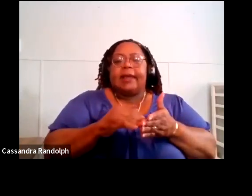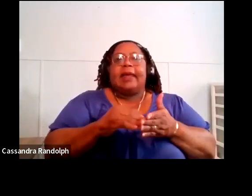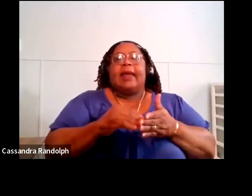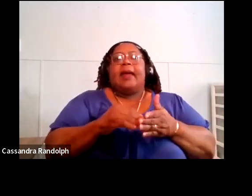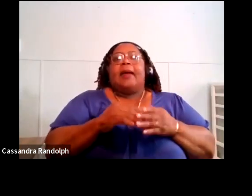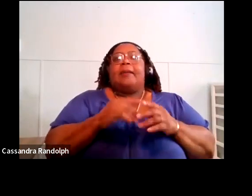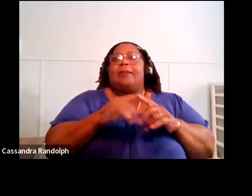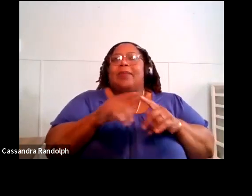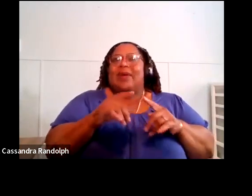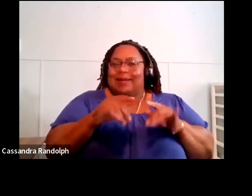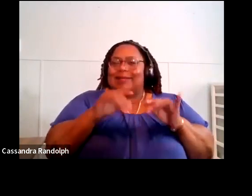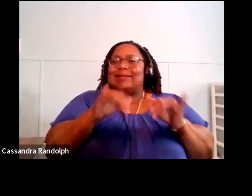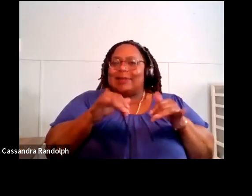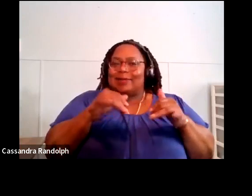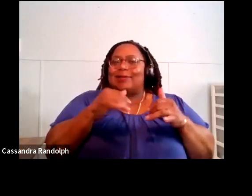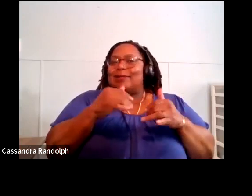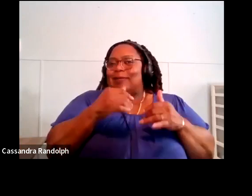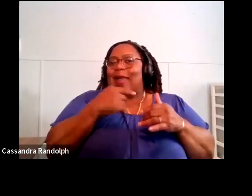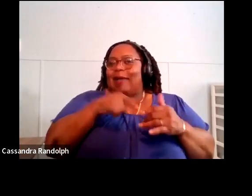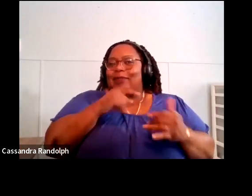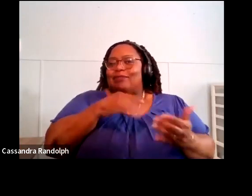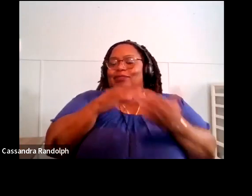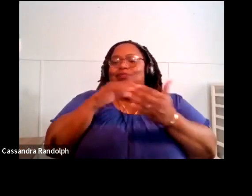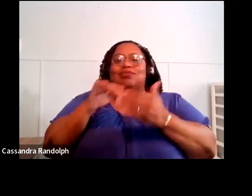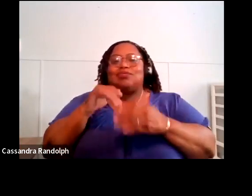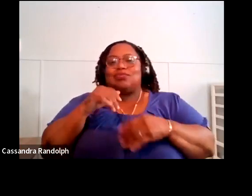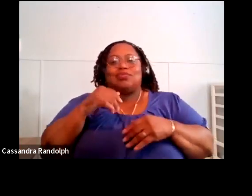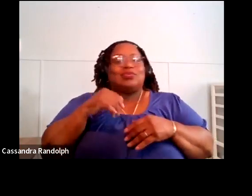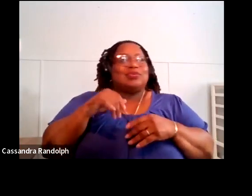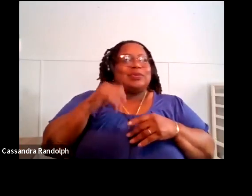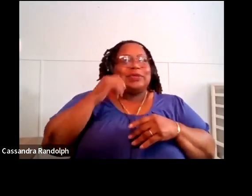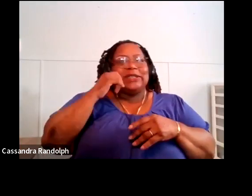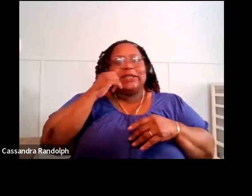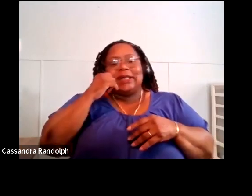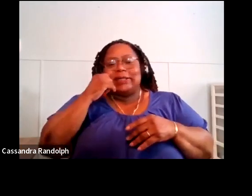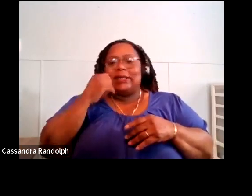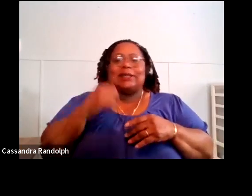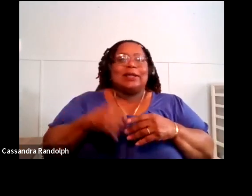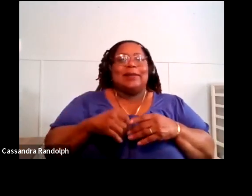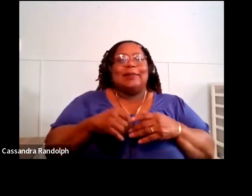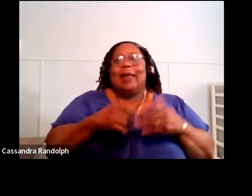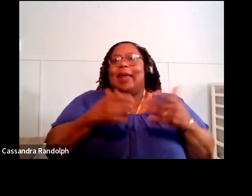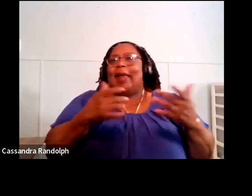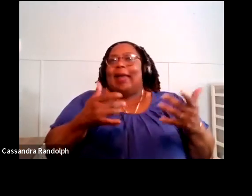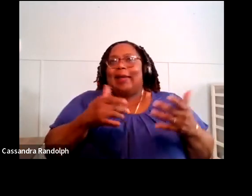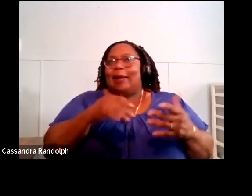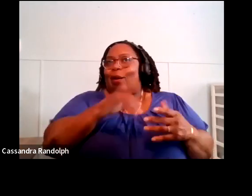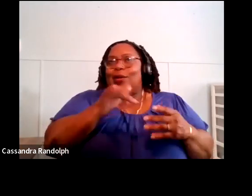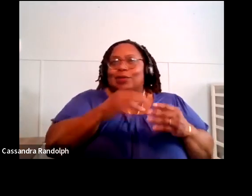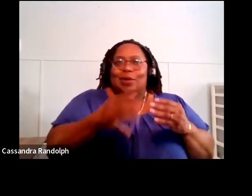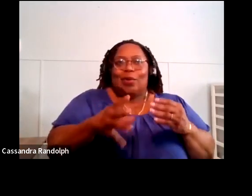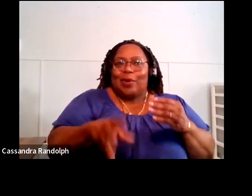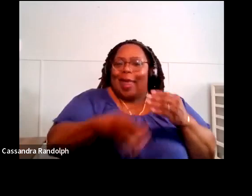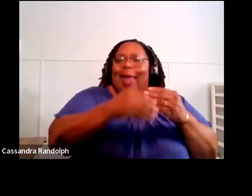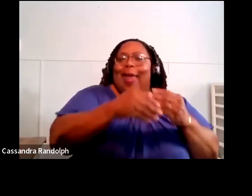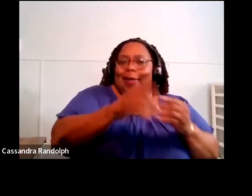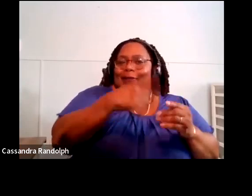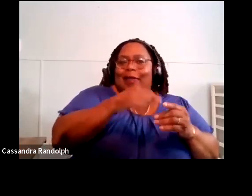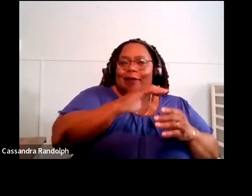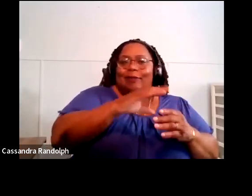women who are trying to navigate getting back into the community dealing with the systemic and structural racism